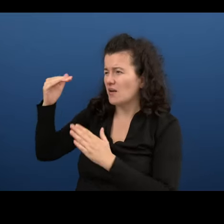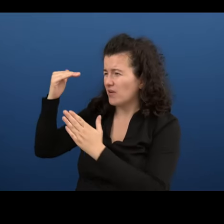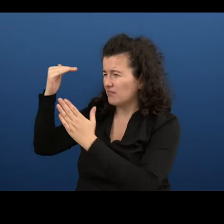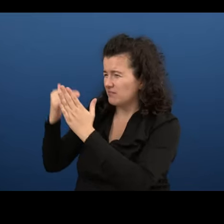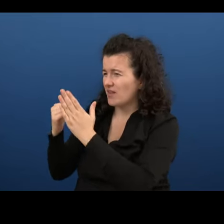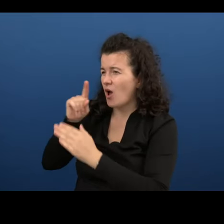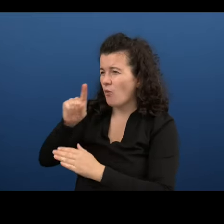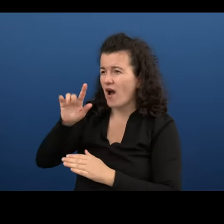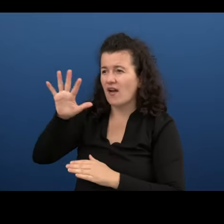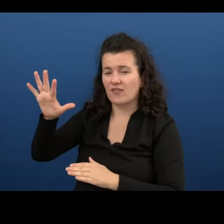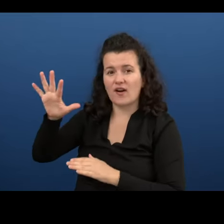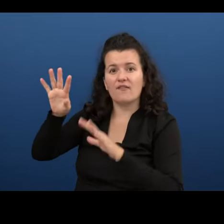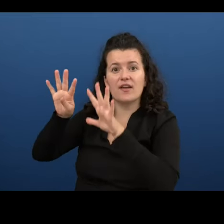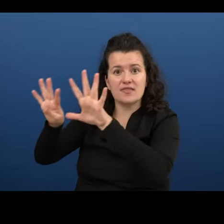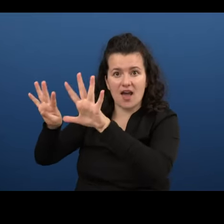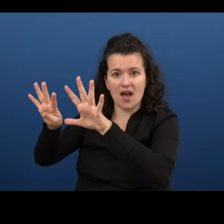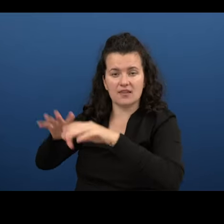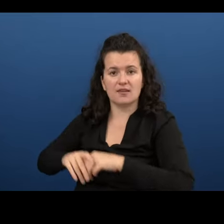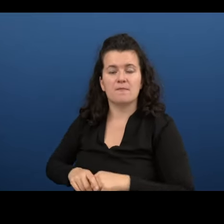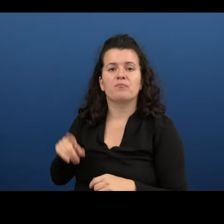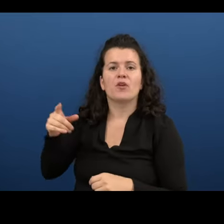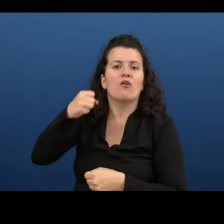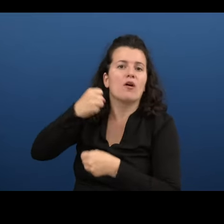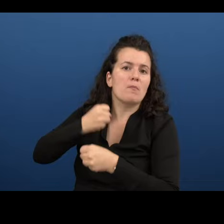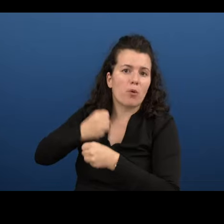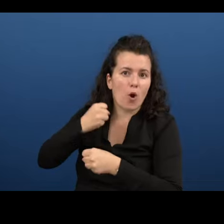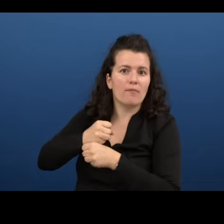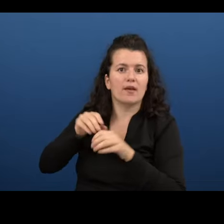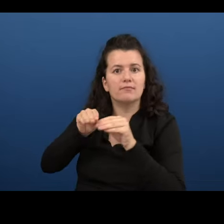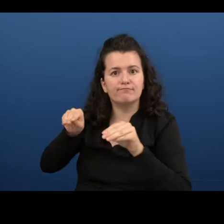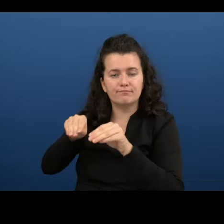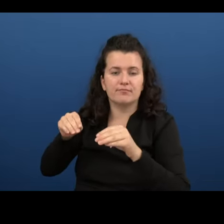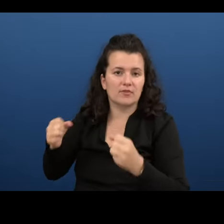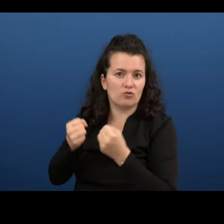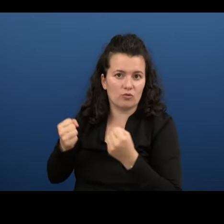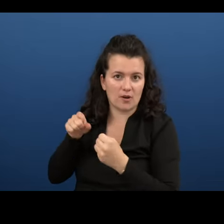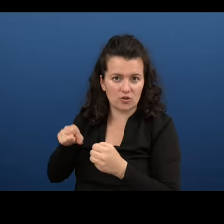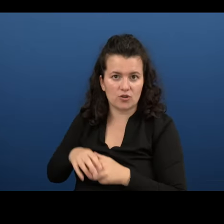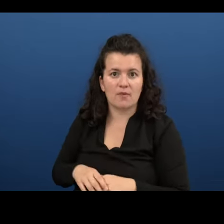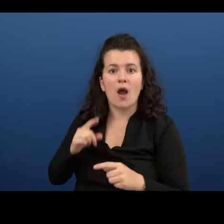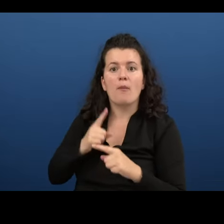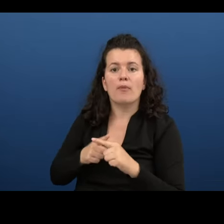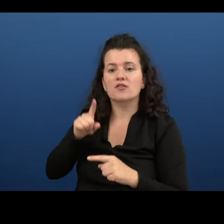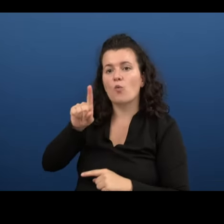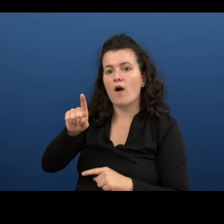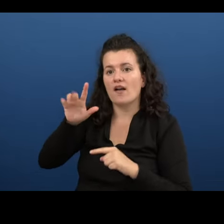and Employment and also the recommendation 168. Though it's very sad, out of the at for